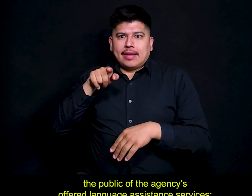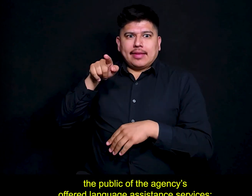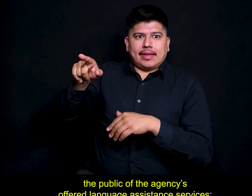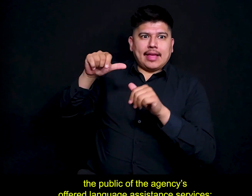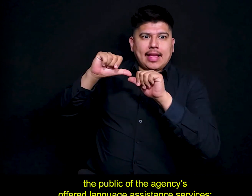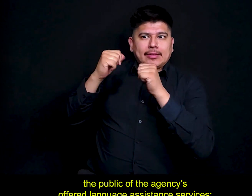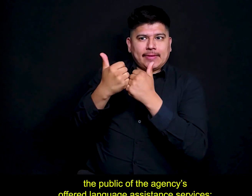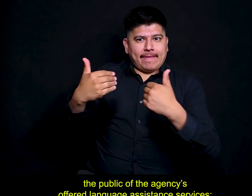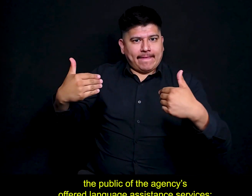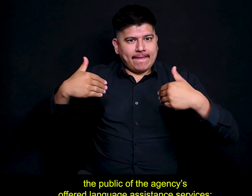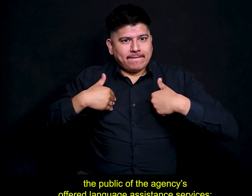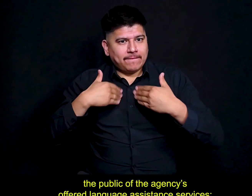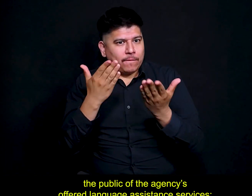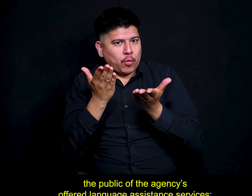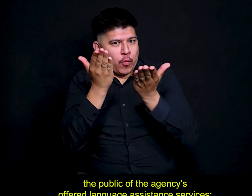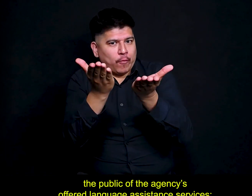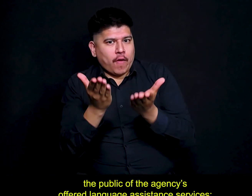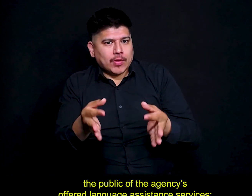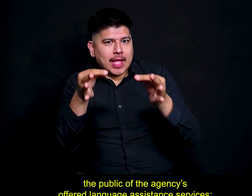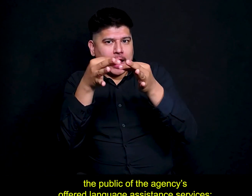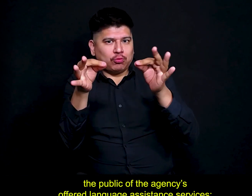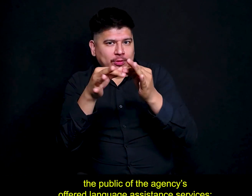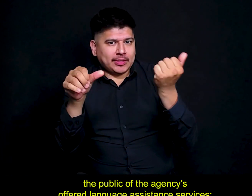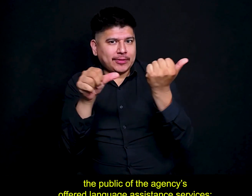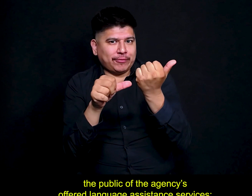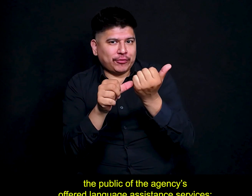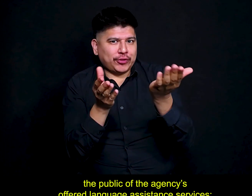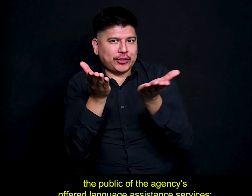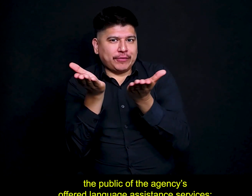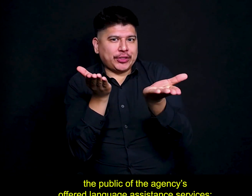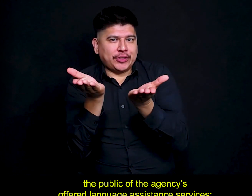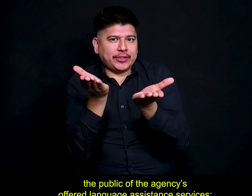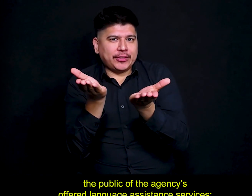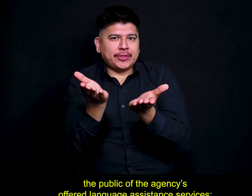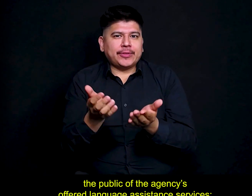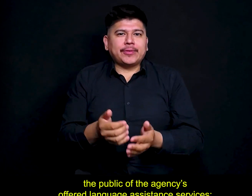the public of the agency’s offered language assistance services;